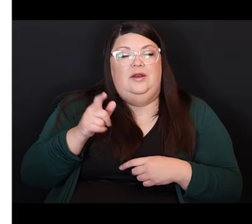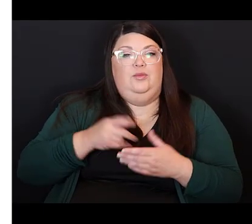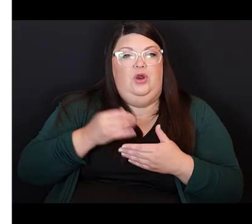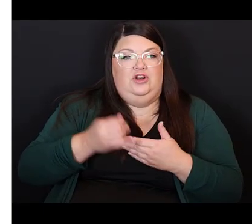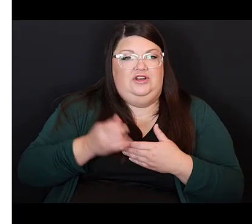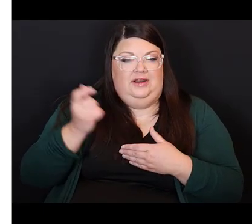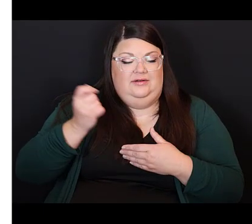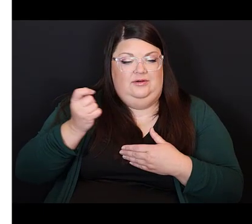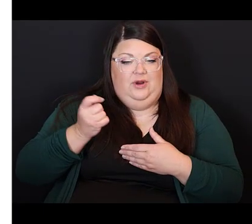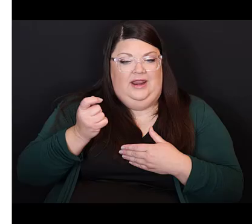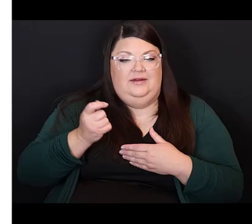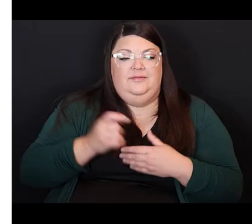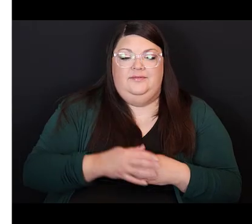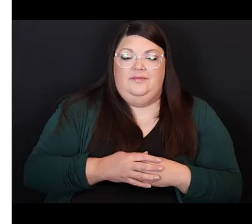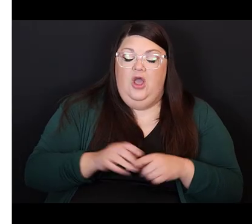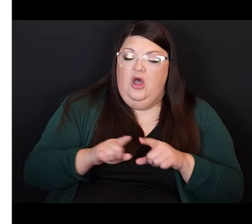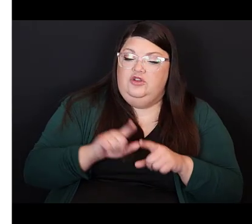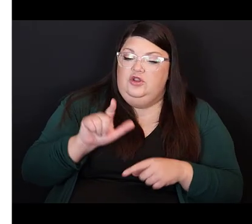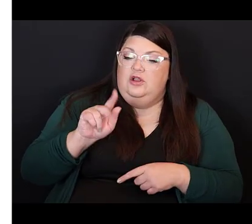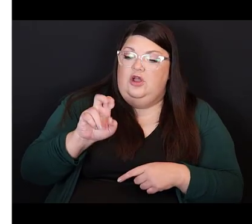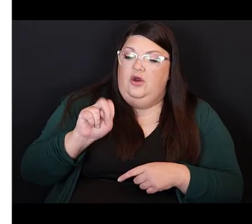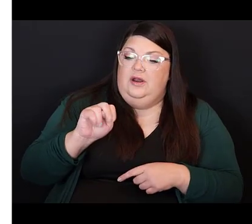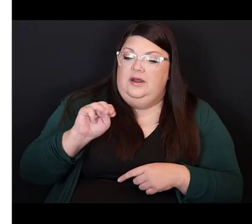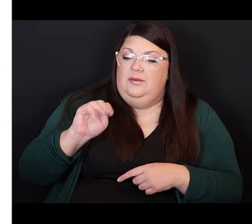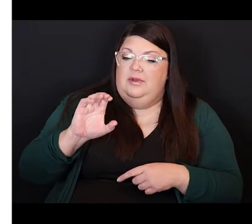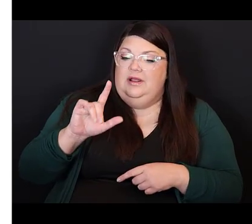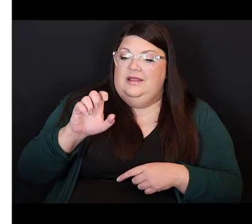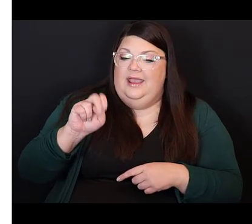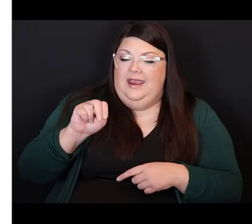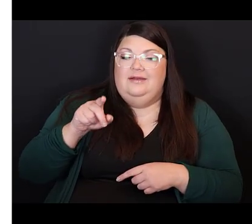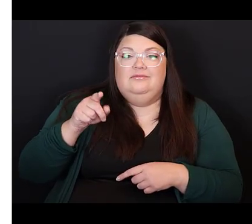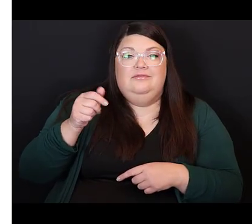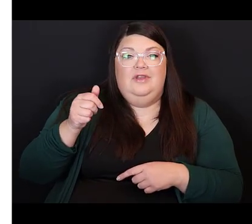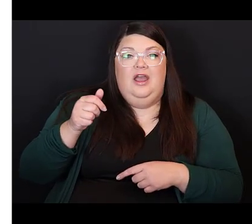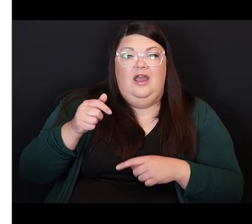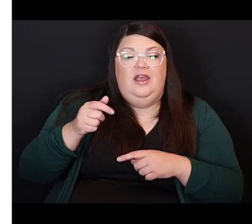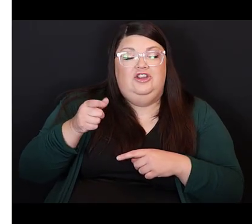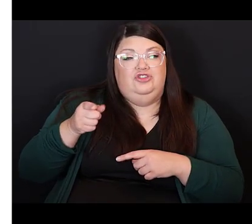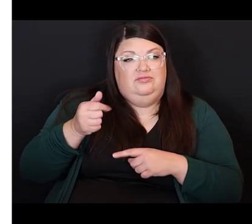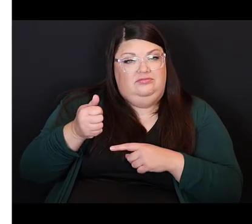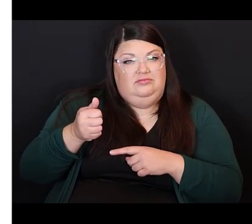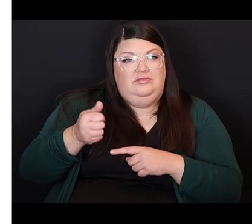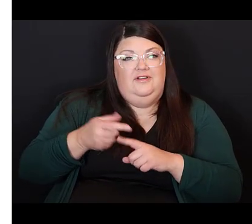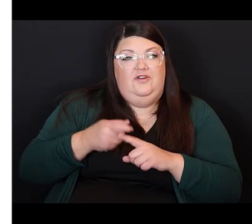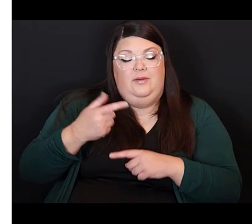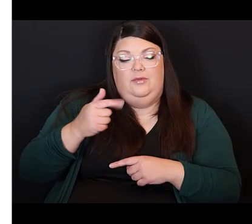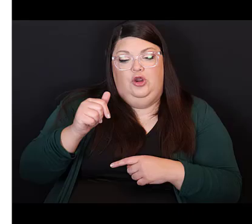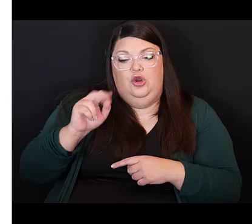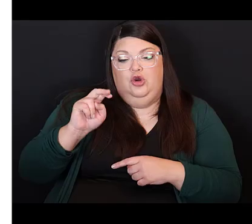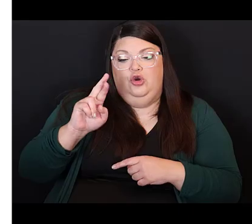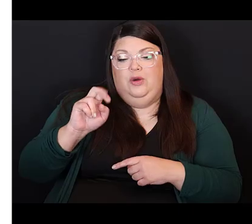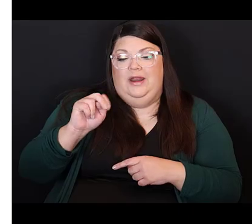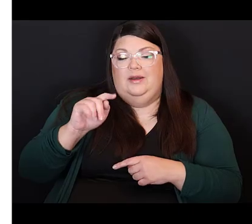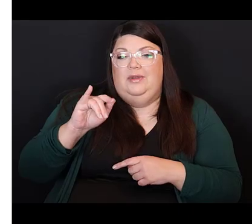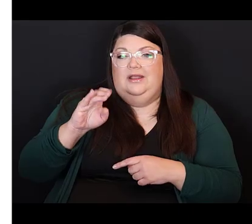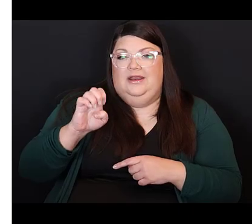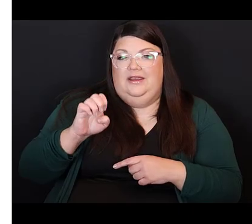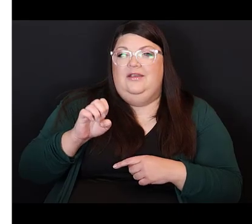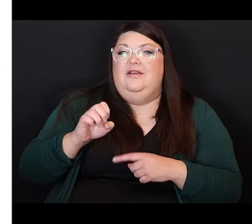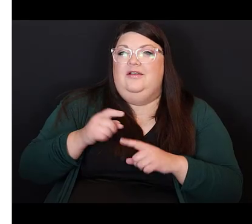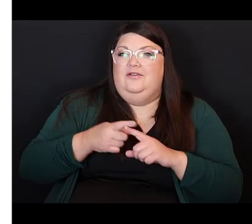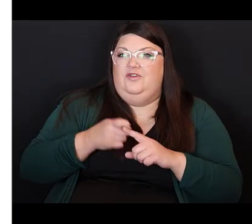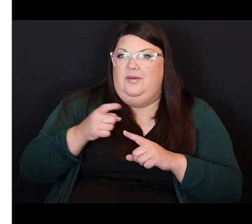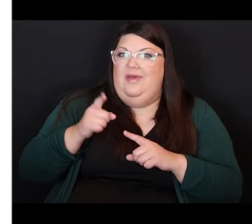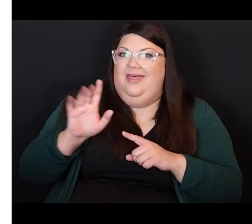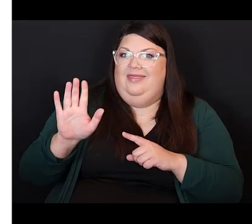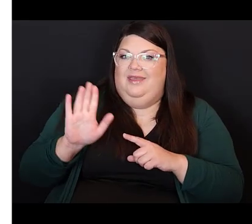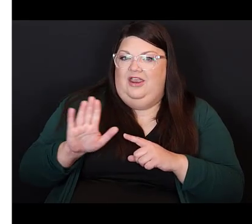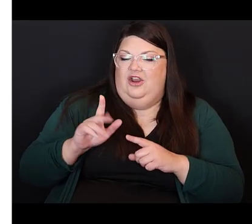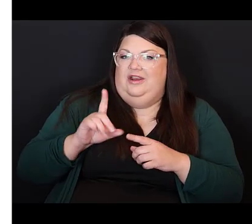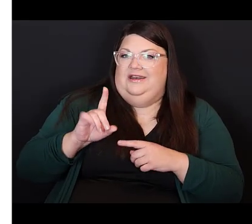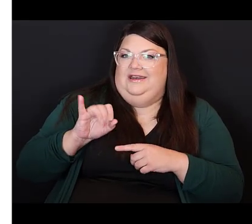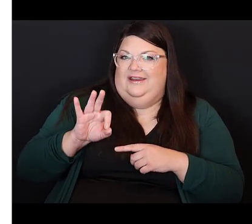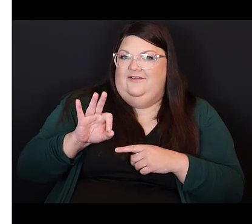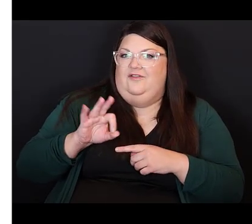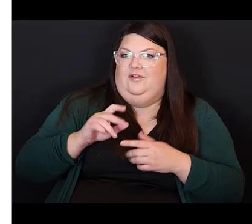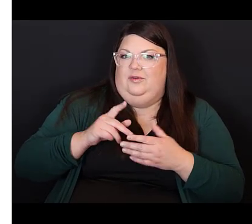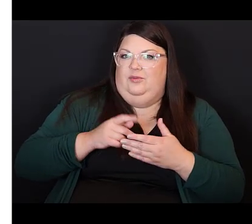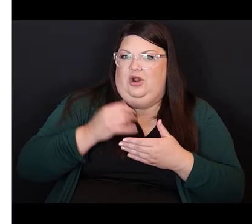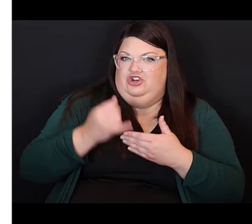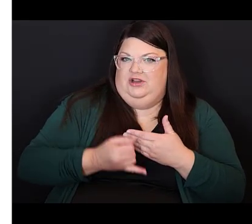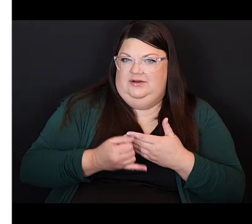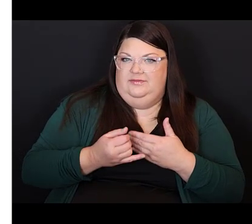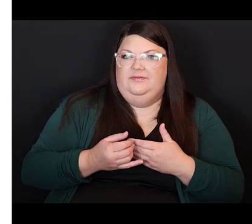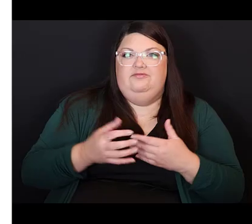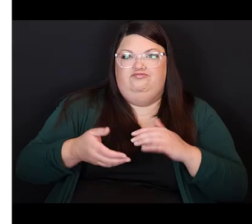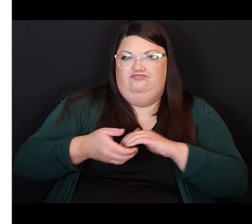Dr. Lauren McClain of Grantibly, the independent evaluator for ServiceSource’s DIF project.